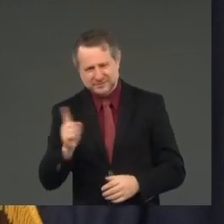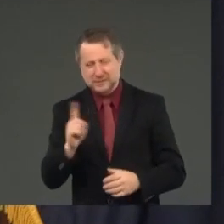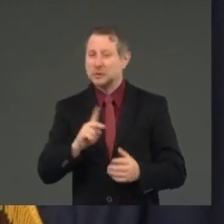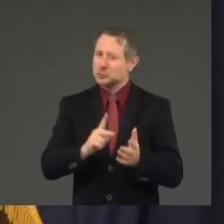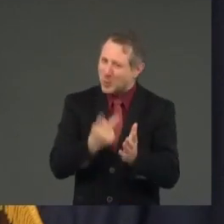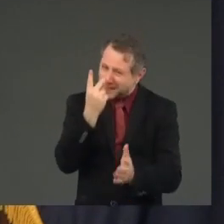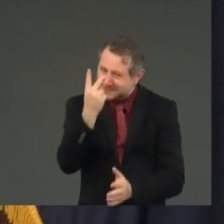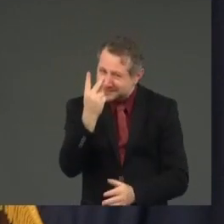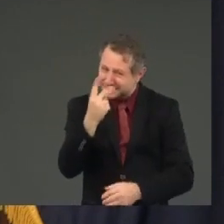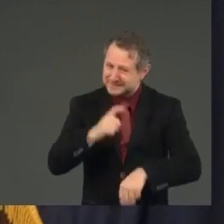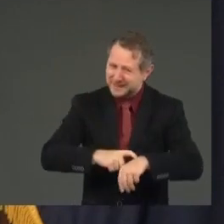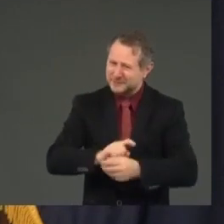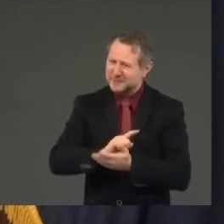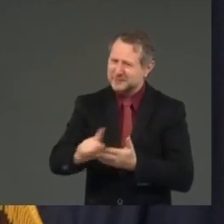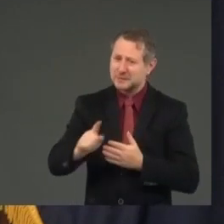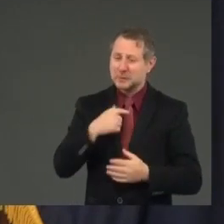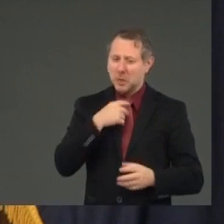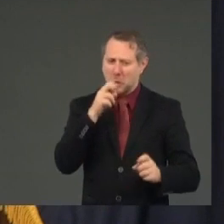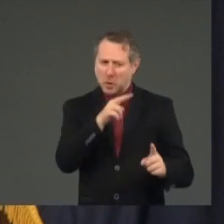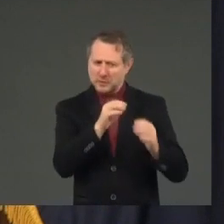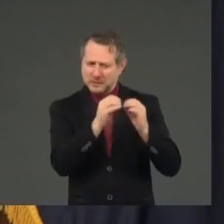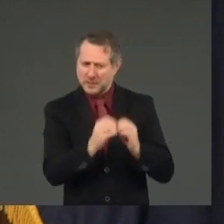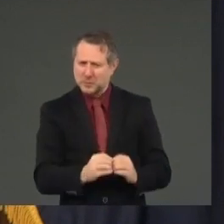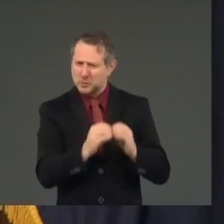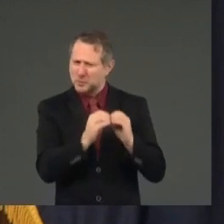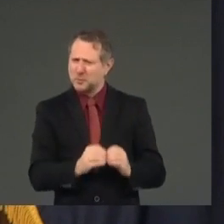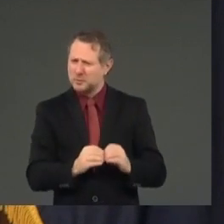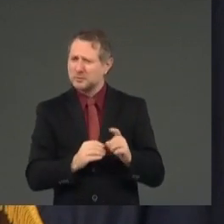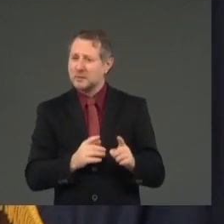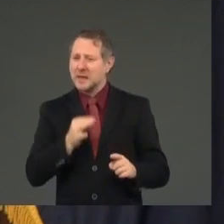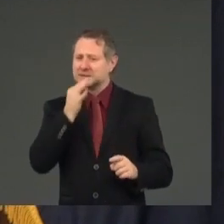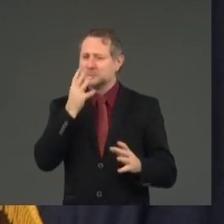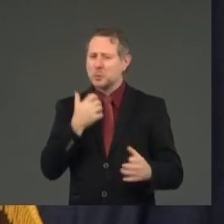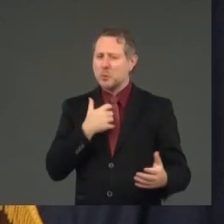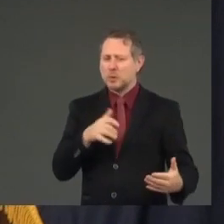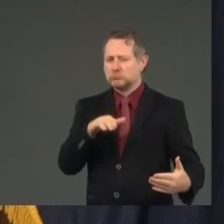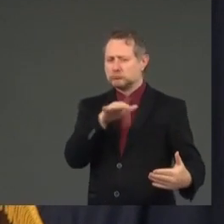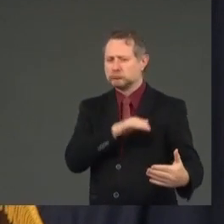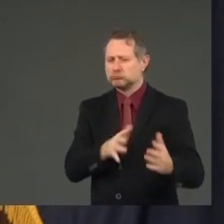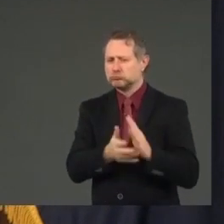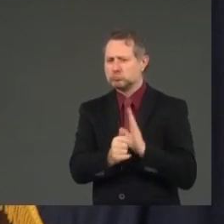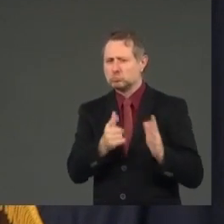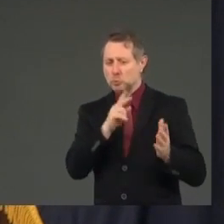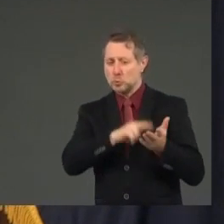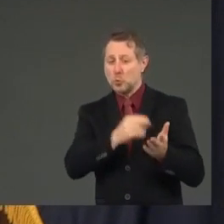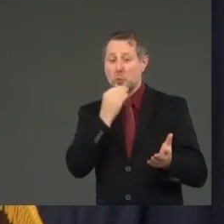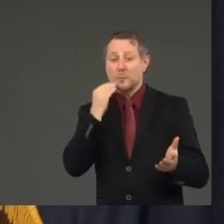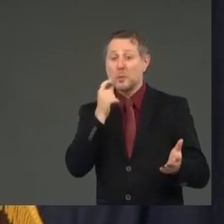BE TWICE WEEKLY AS OPPOSED TO JUST ONCE WEEKLY, RIGHT? AND YOU LOOK AT THAT DATA.